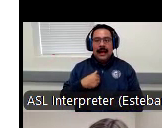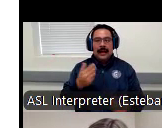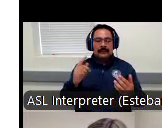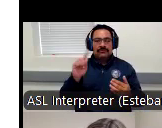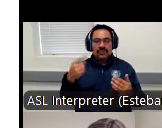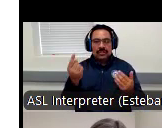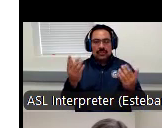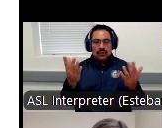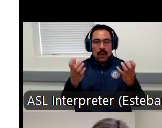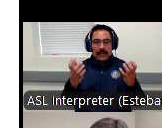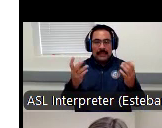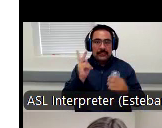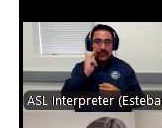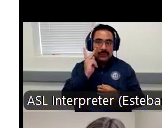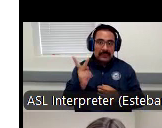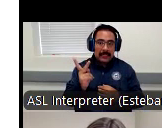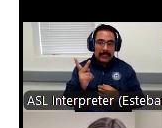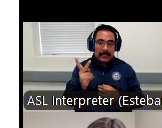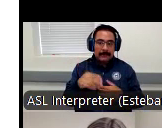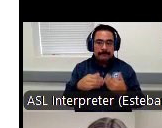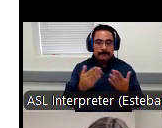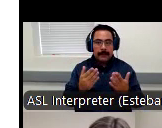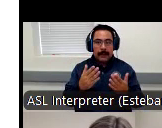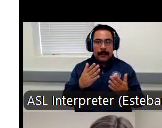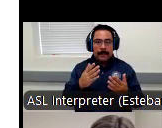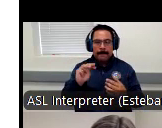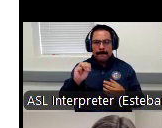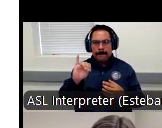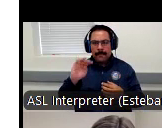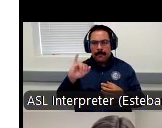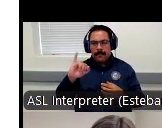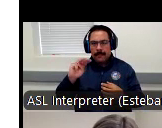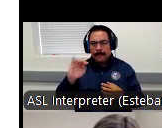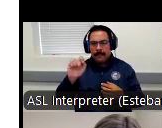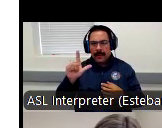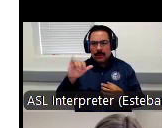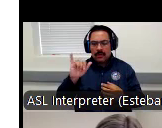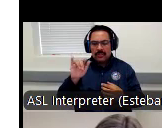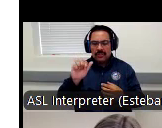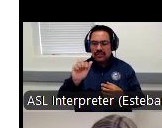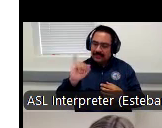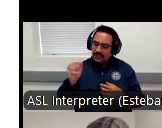see if Michael Jacobson-- I'm putting you on the spot. I don't know if you wanted